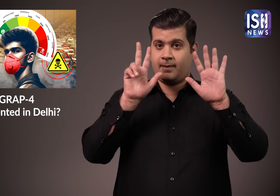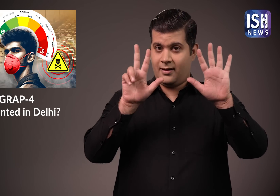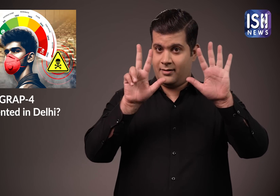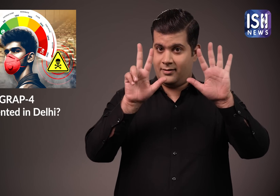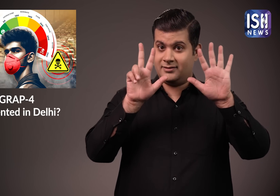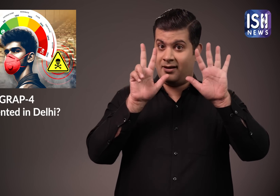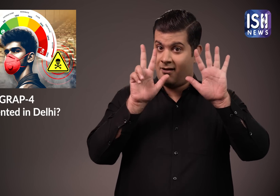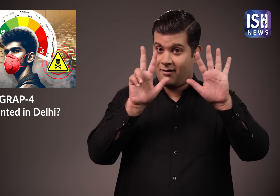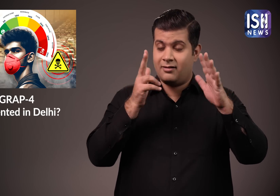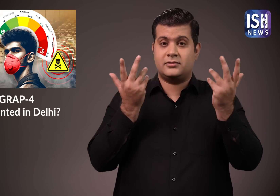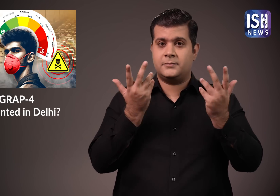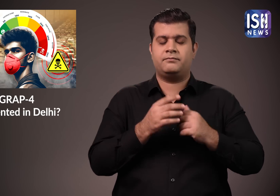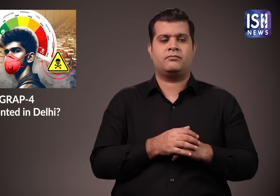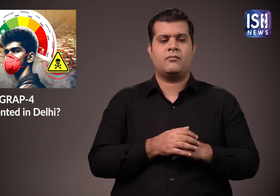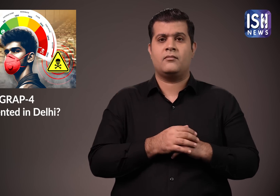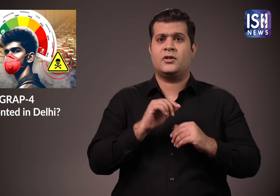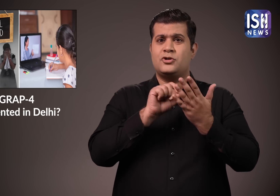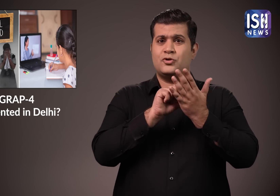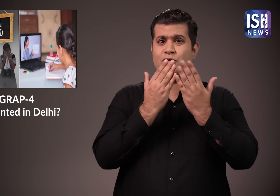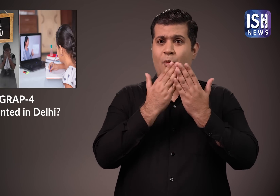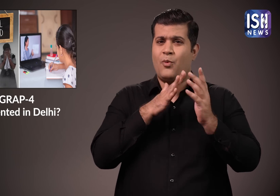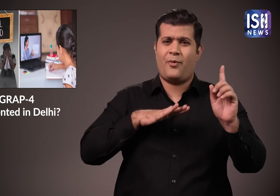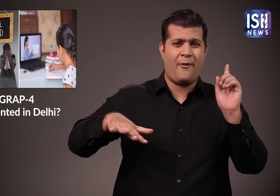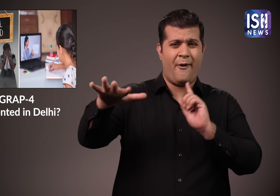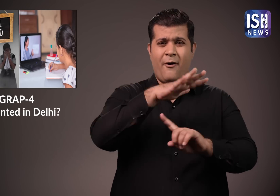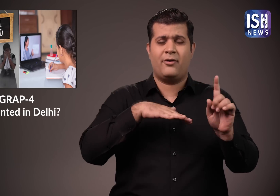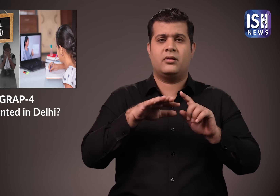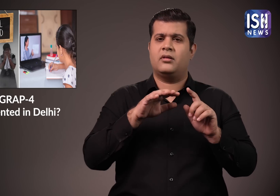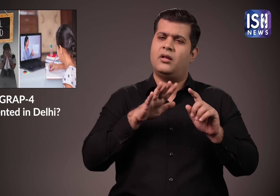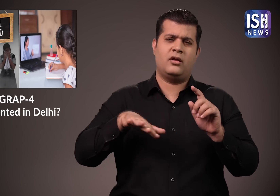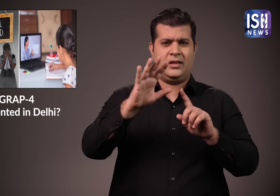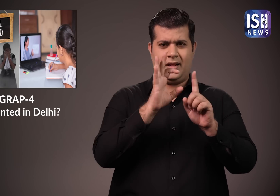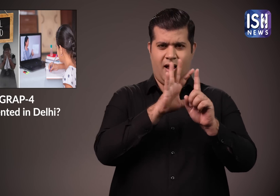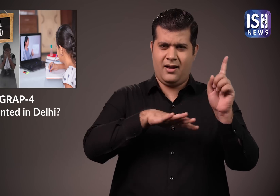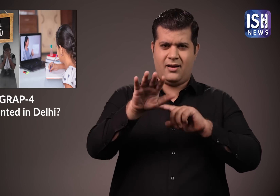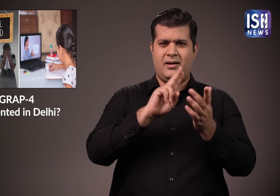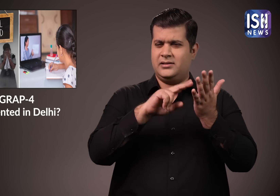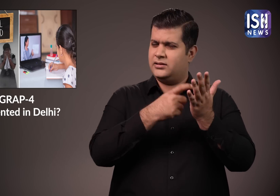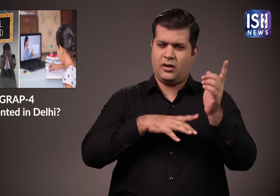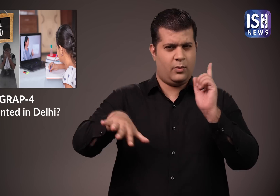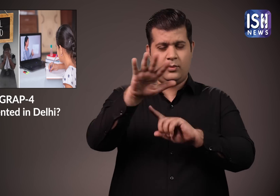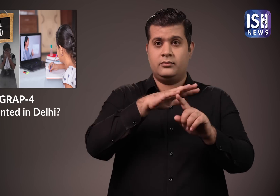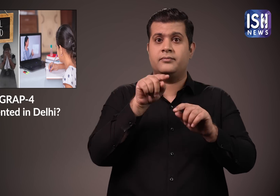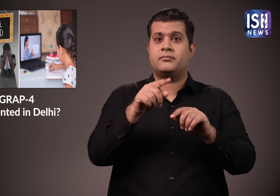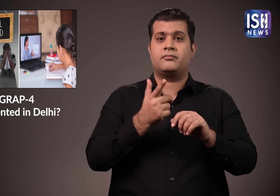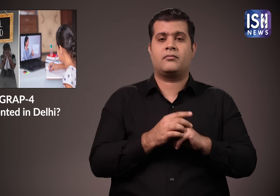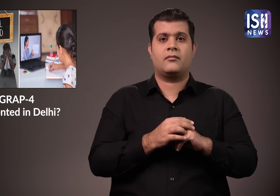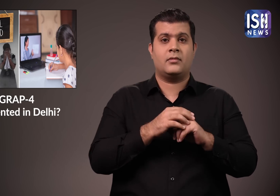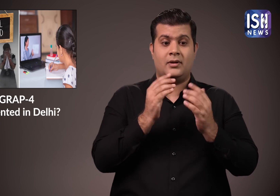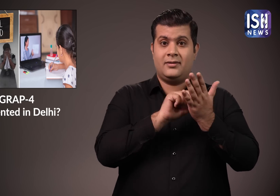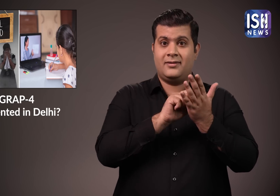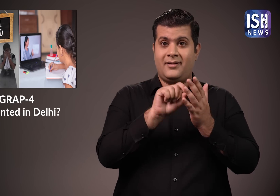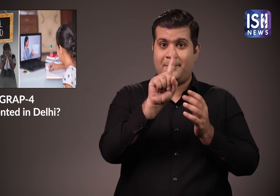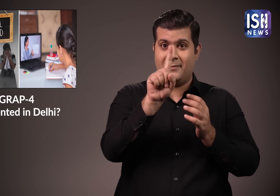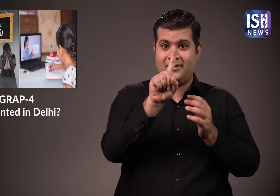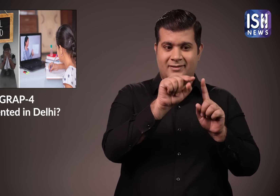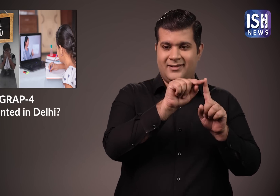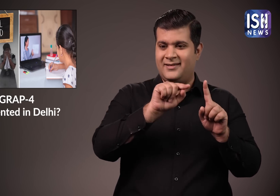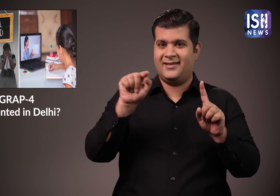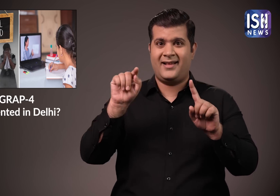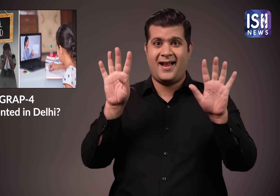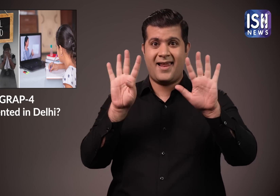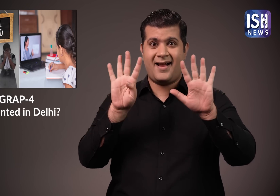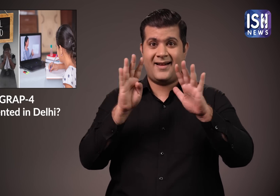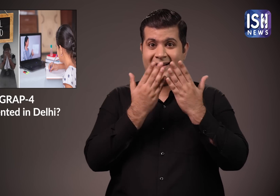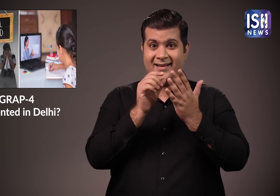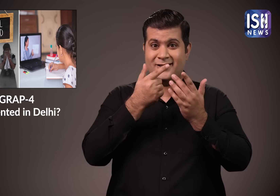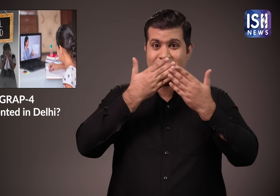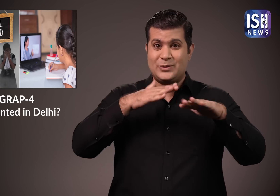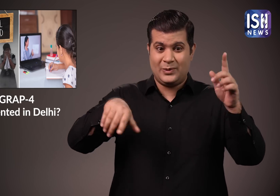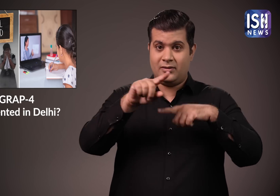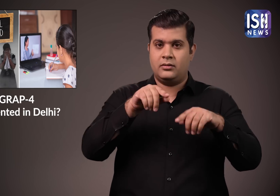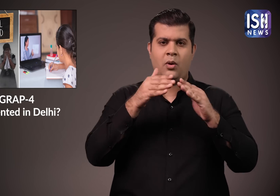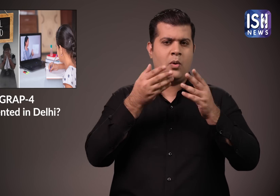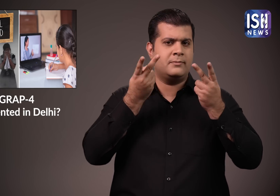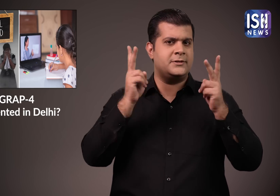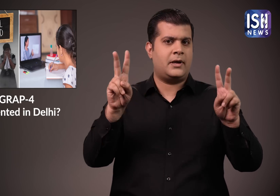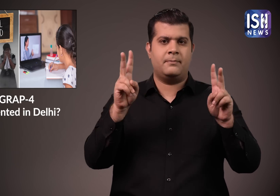8. Students of class 1st-9th of all Delhi-NCR schools have been asked to stay home.